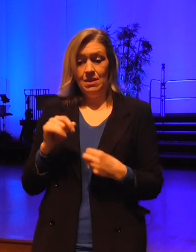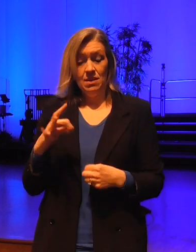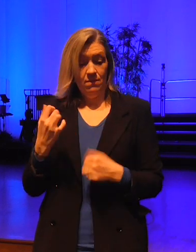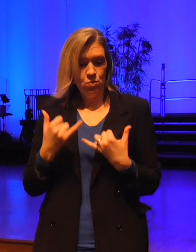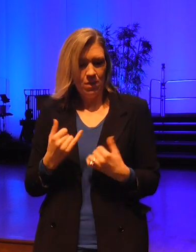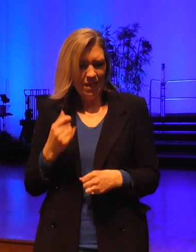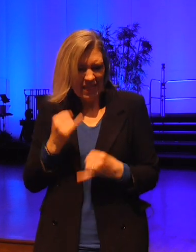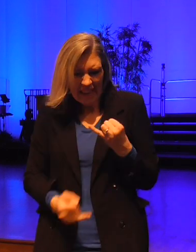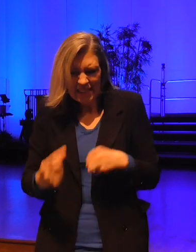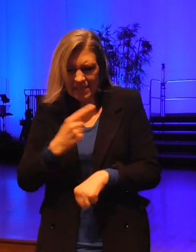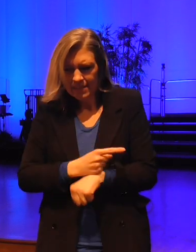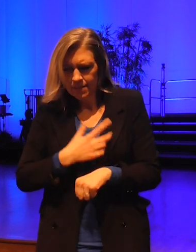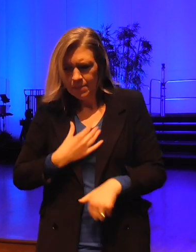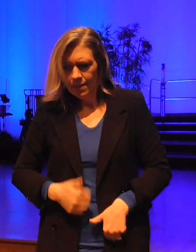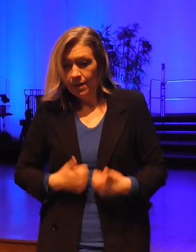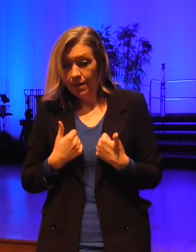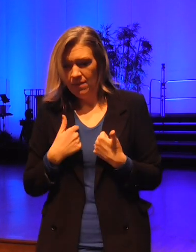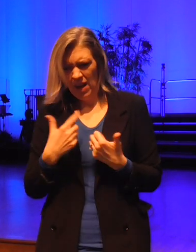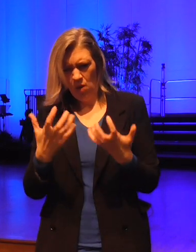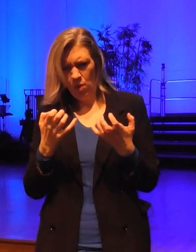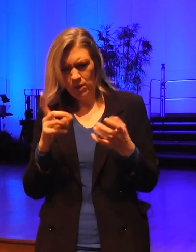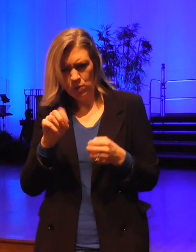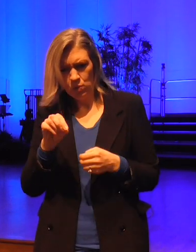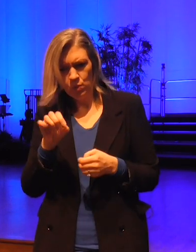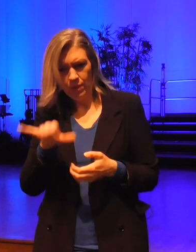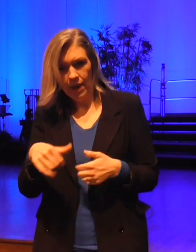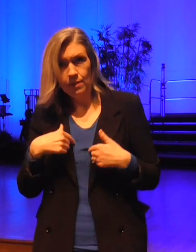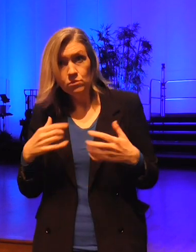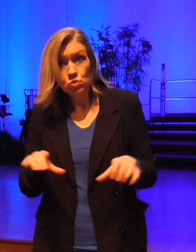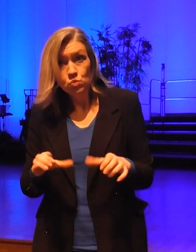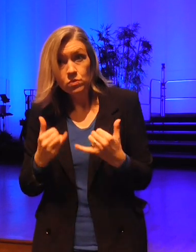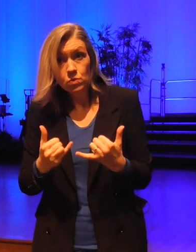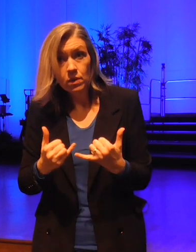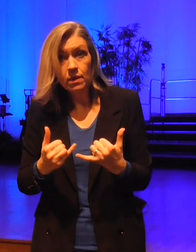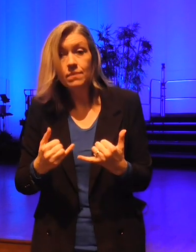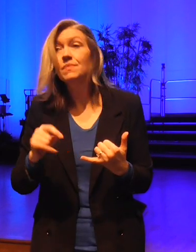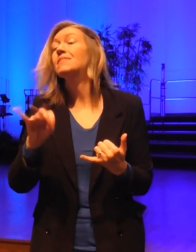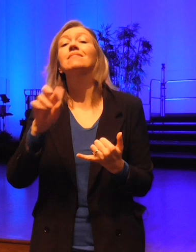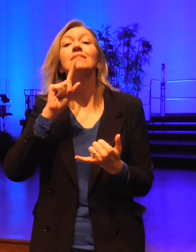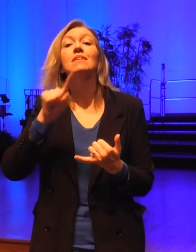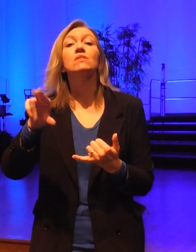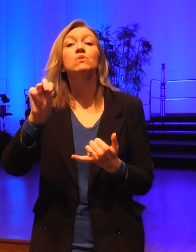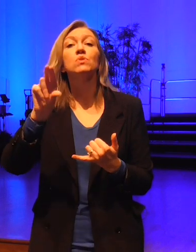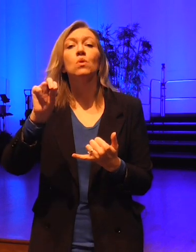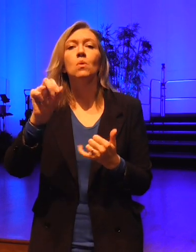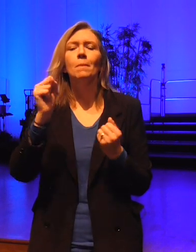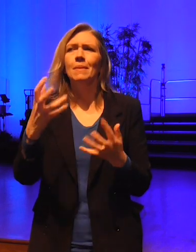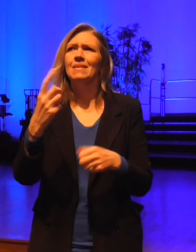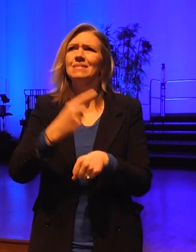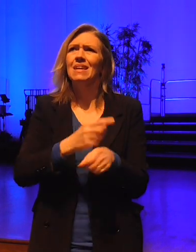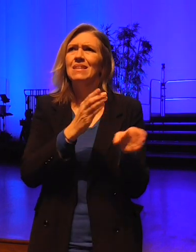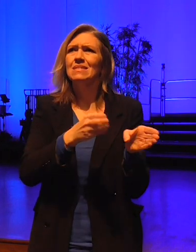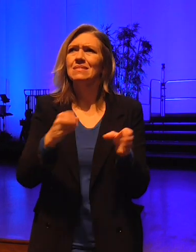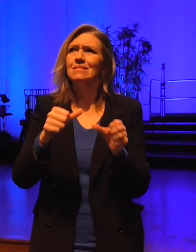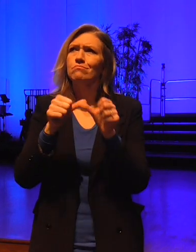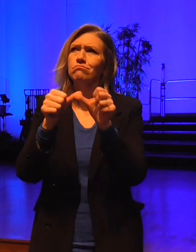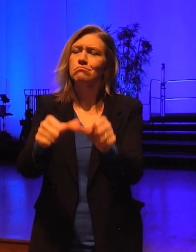to do today and whenever the answer has been no for too many days in a row I know I need to change